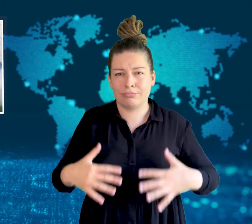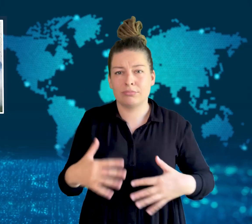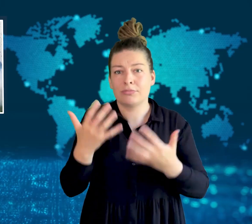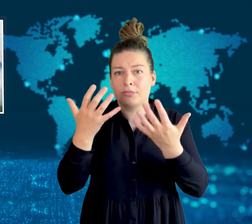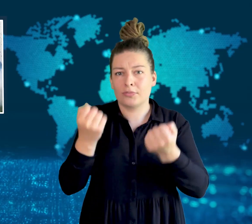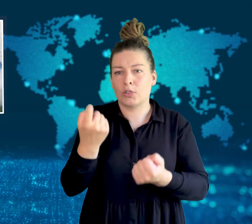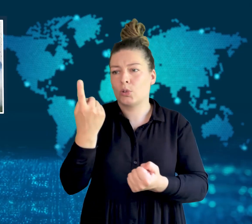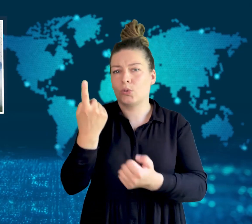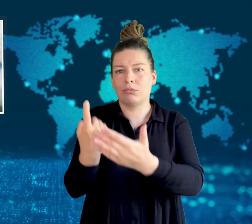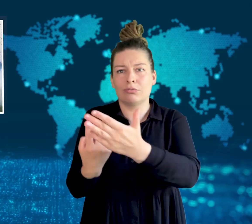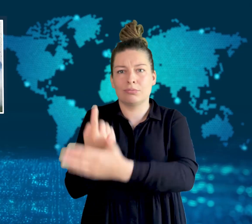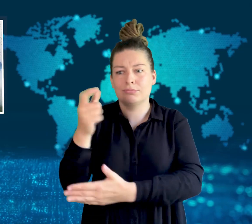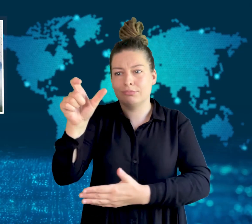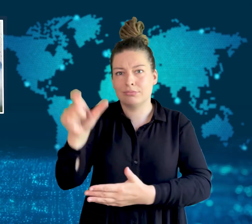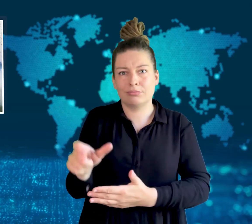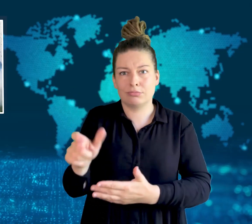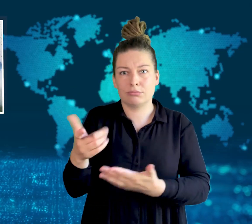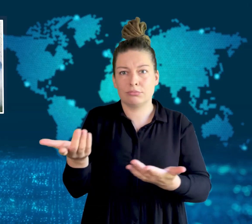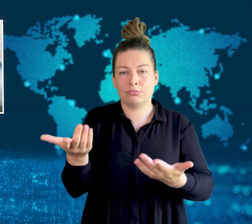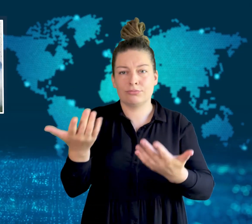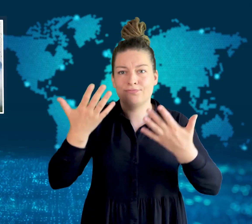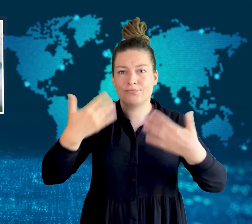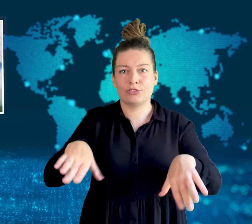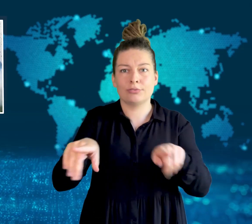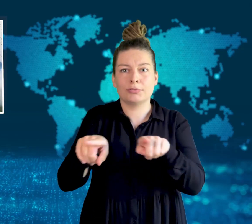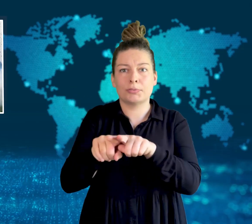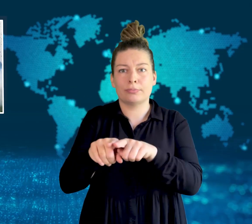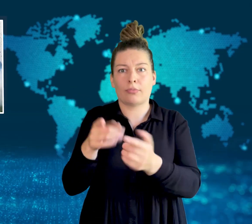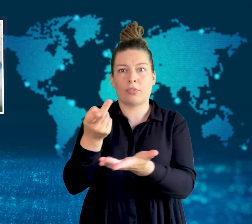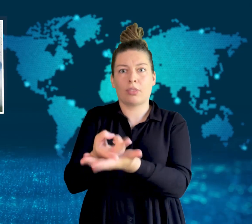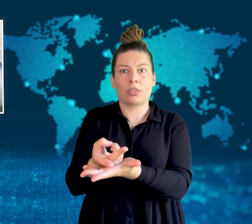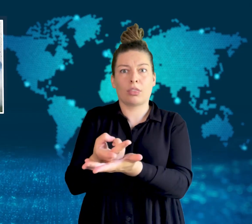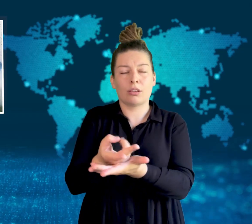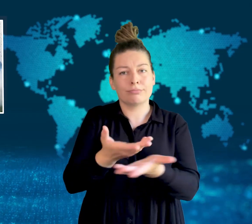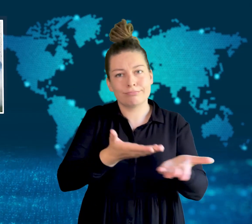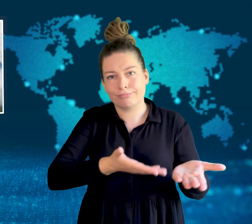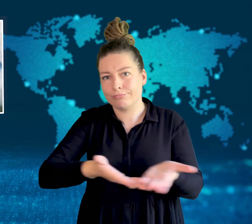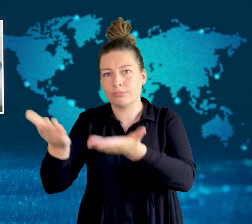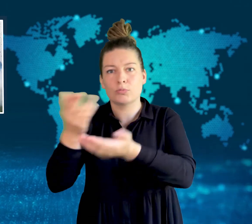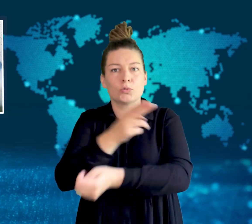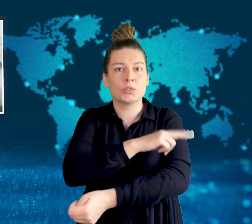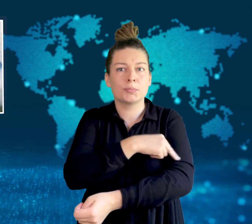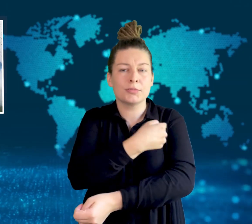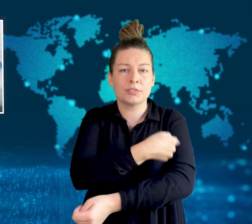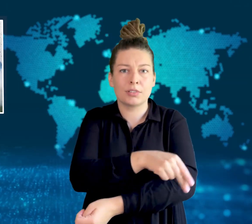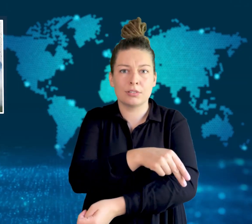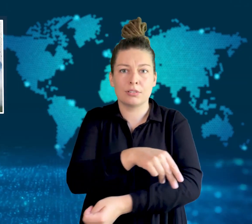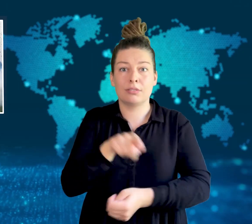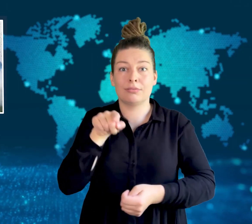The SLT has organized many protests, including protests against